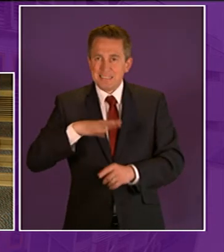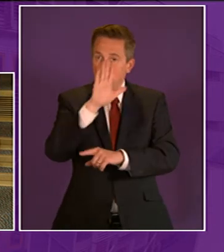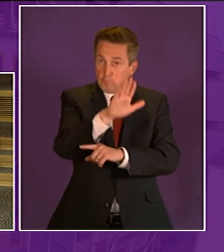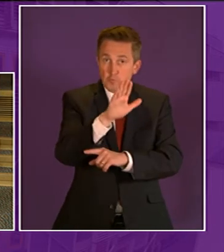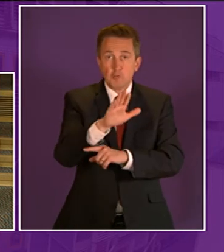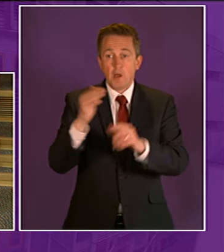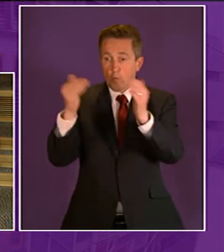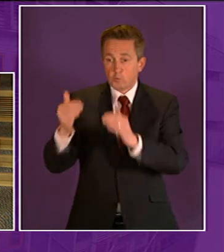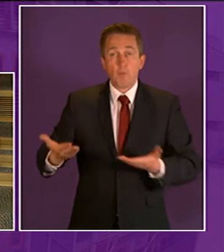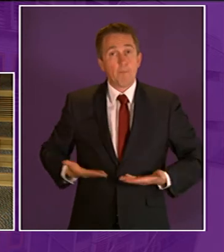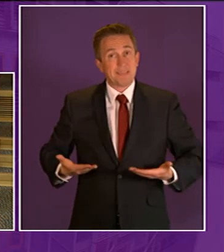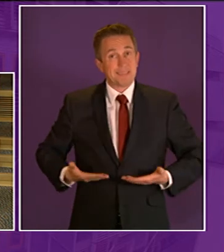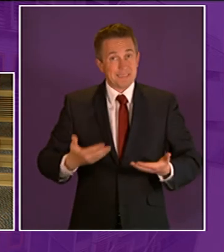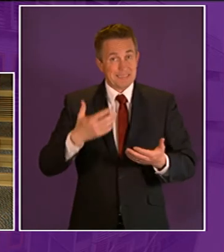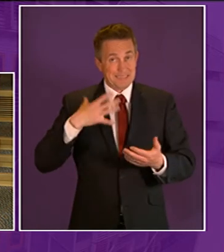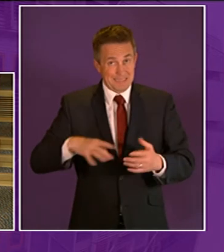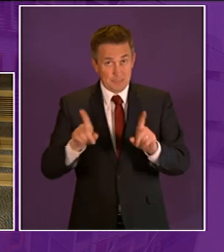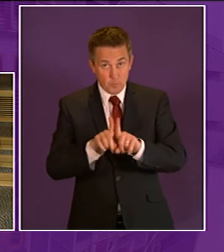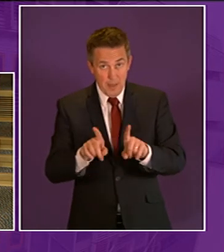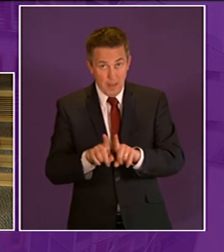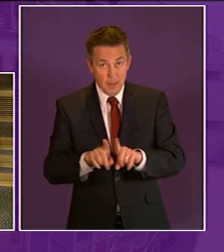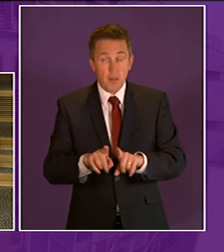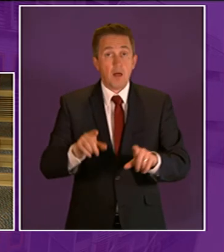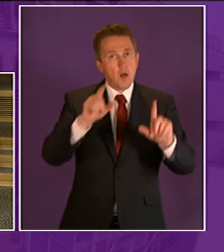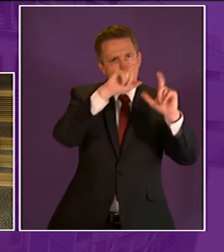I am increasingly confident that our colleges have a clear, focused role in delivering a